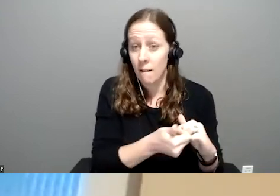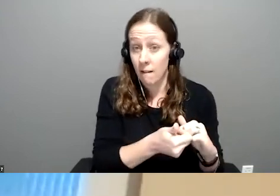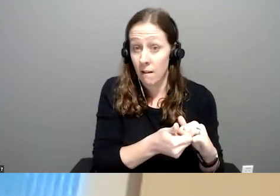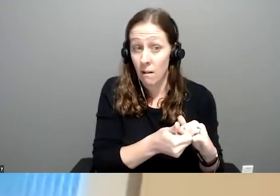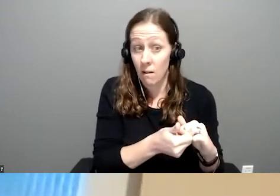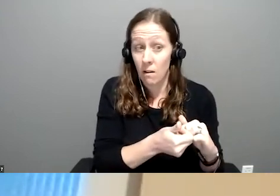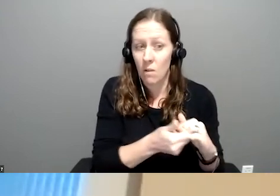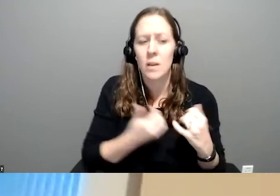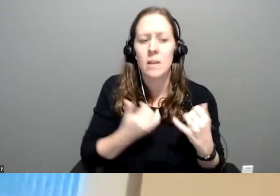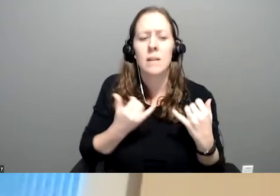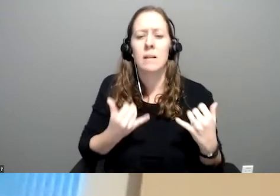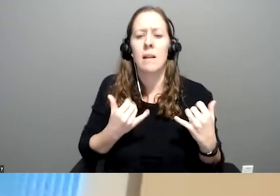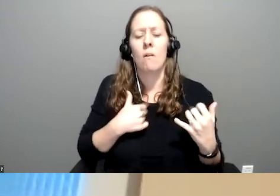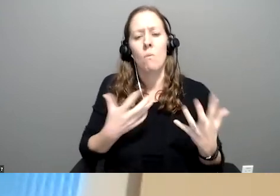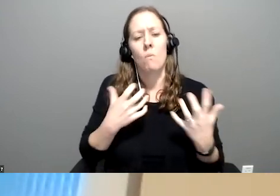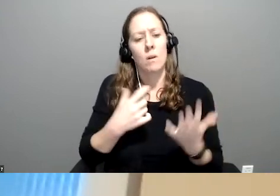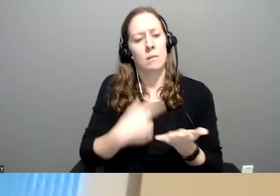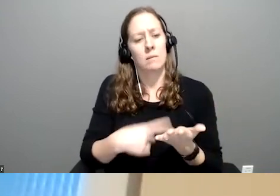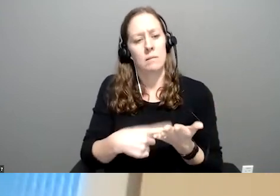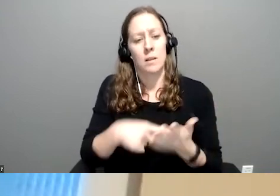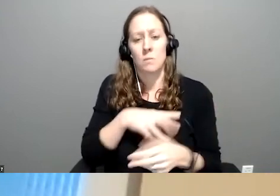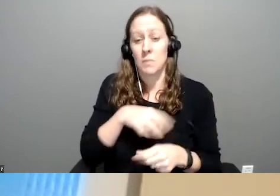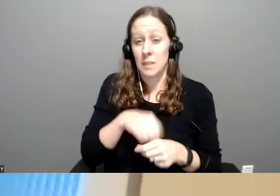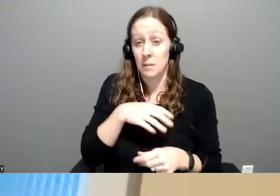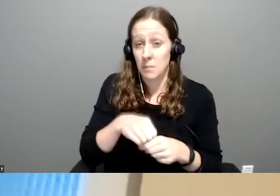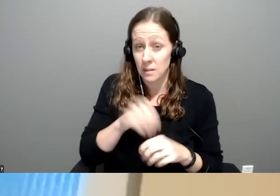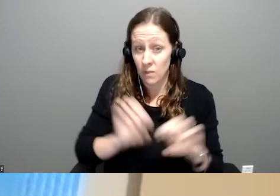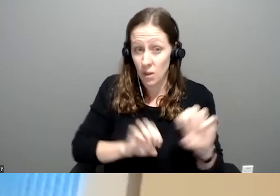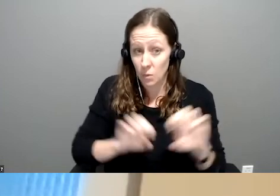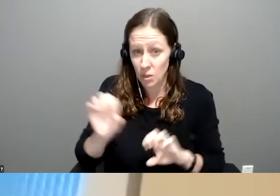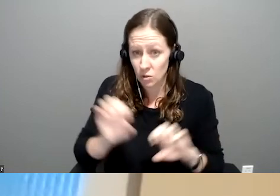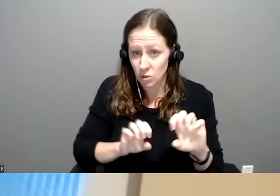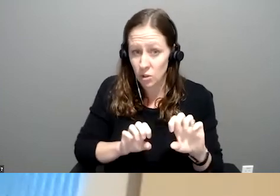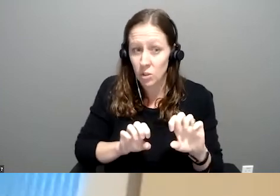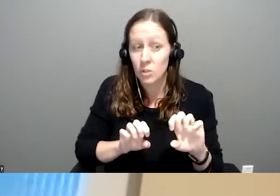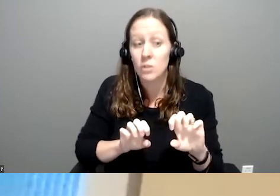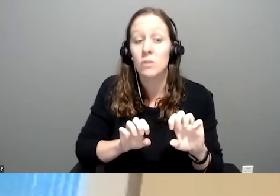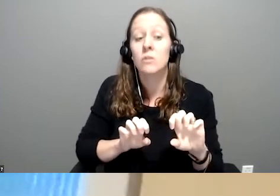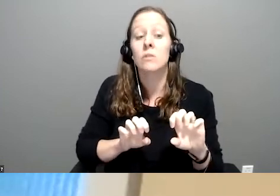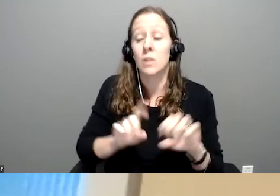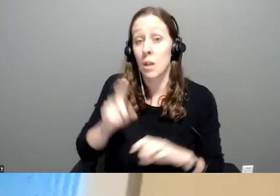the participant evaluation, the feedback that we received from the employers,